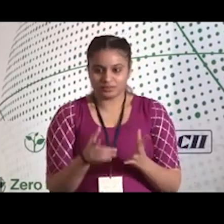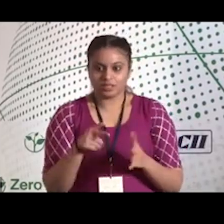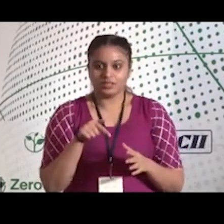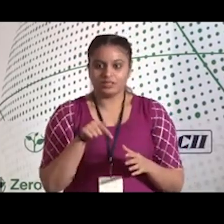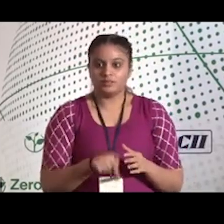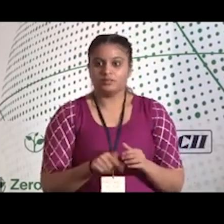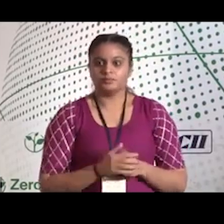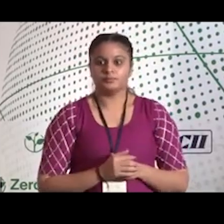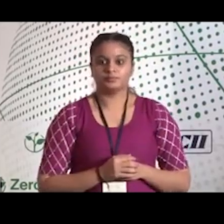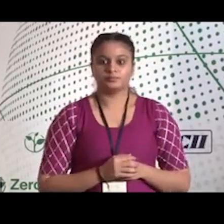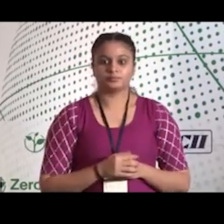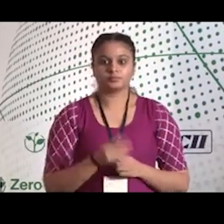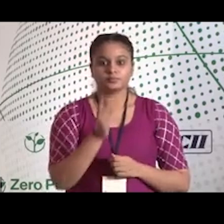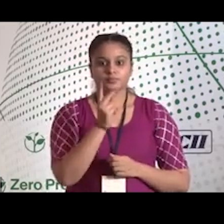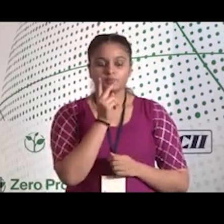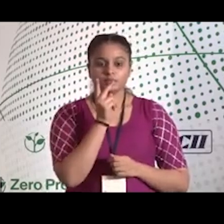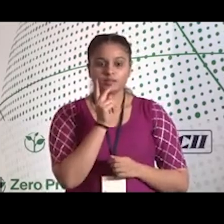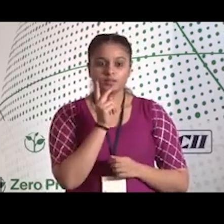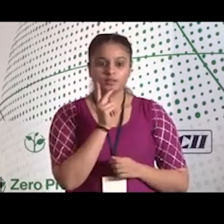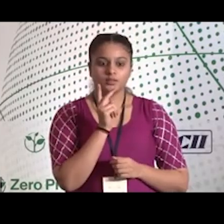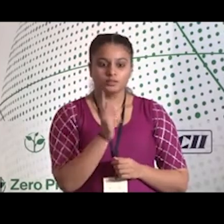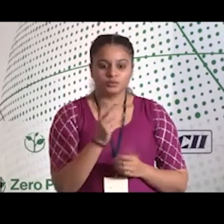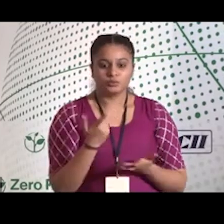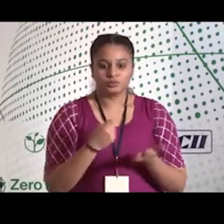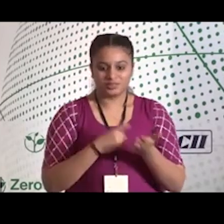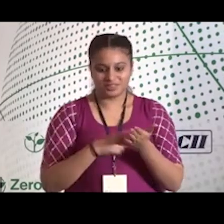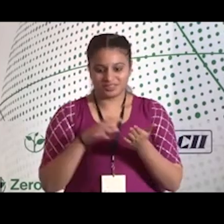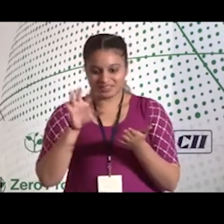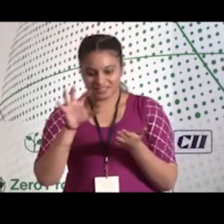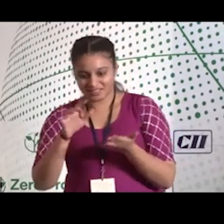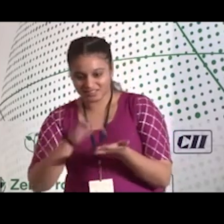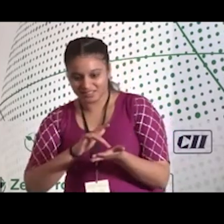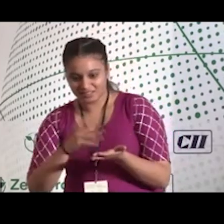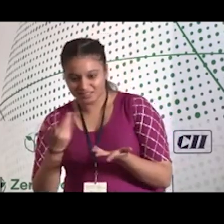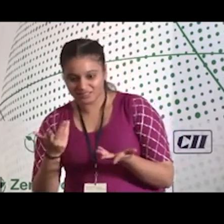on looking at the region and learning from each other